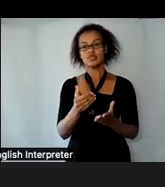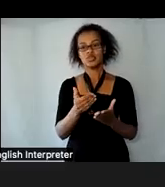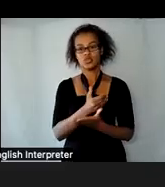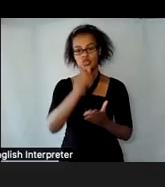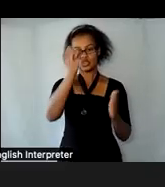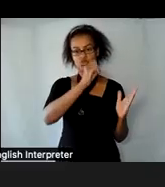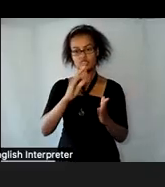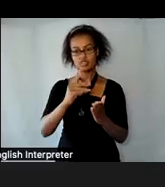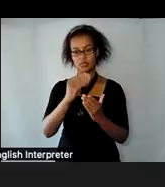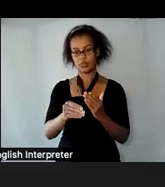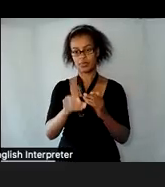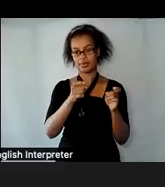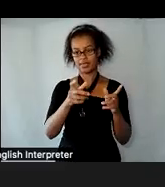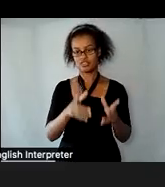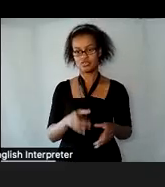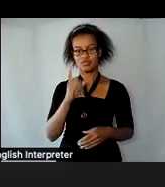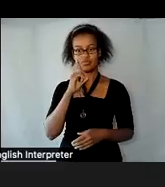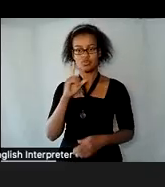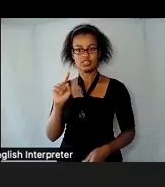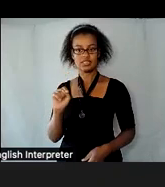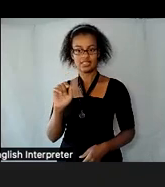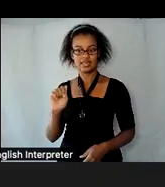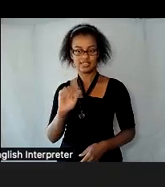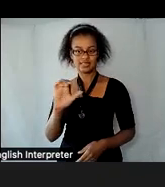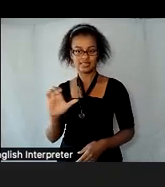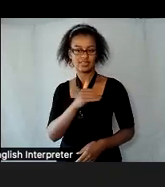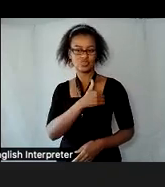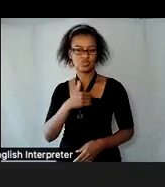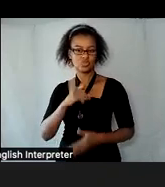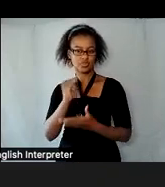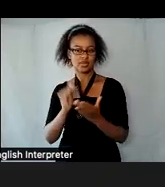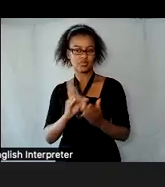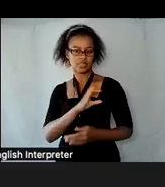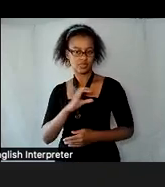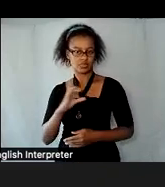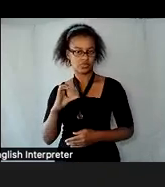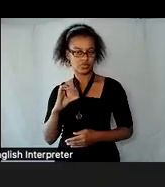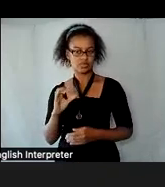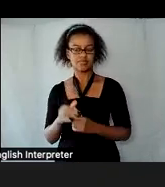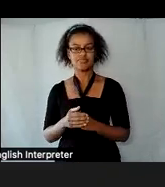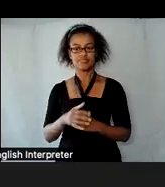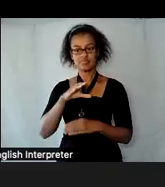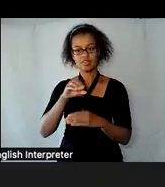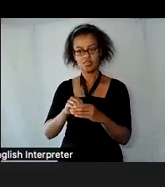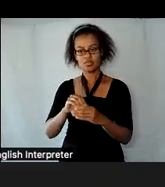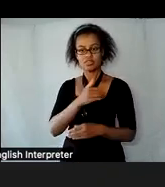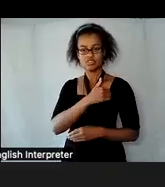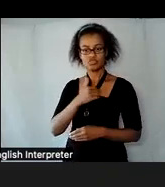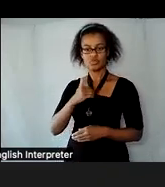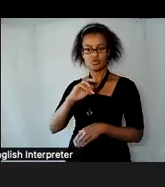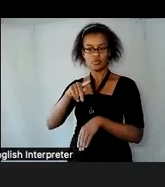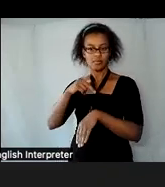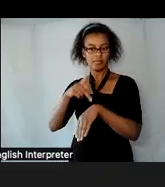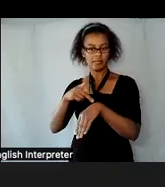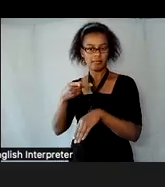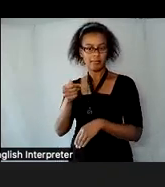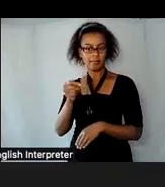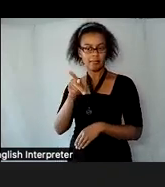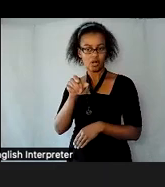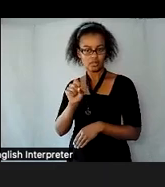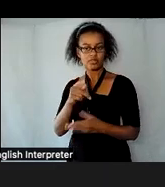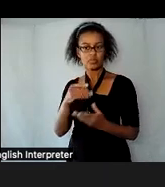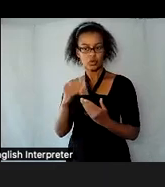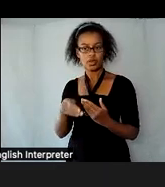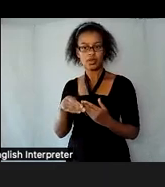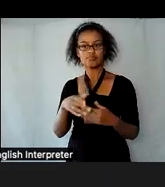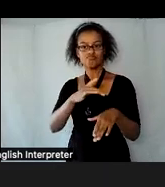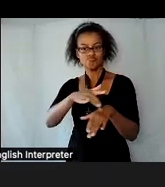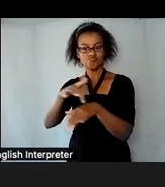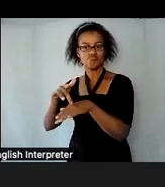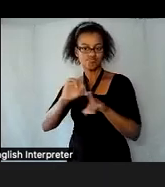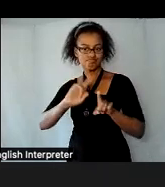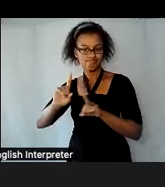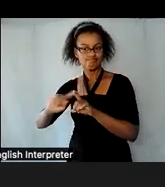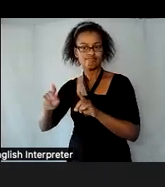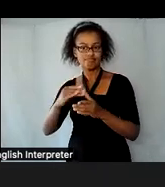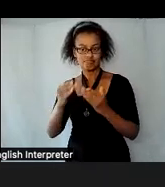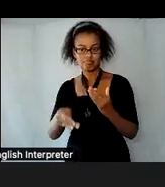I manage an amazing turn to Parks program among other programs at the moment.